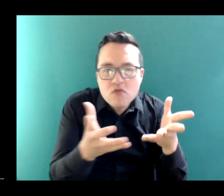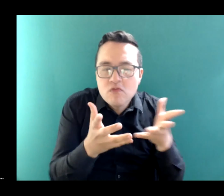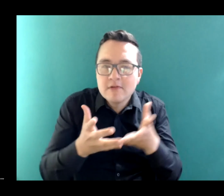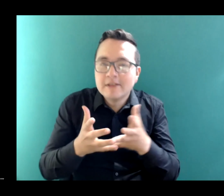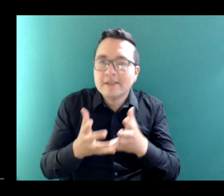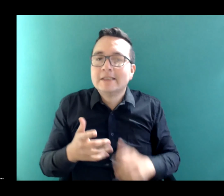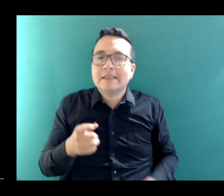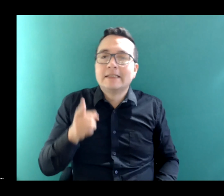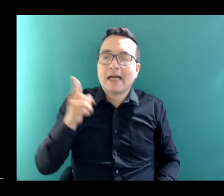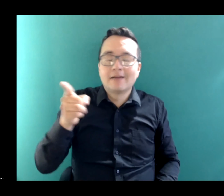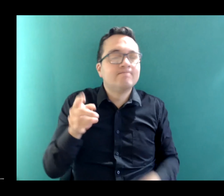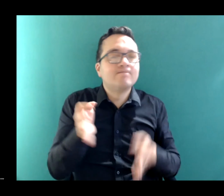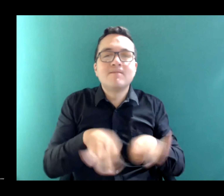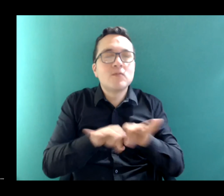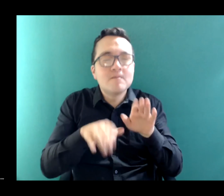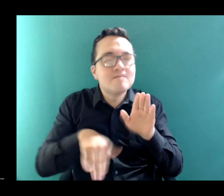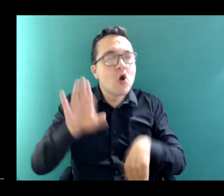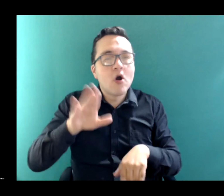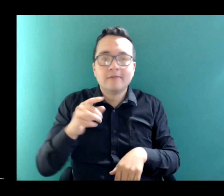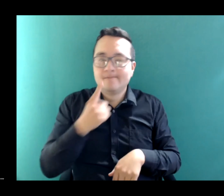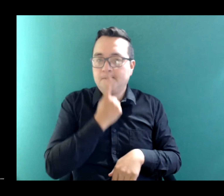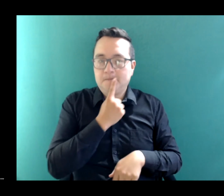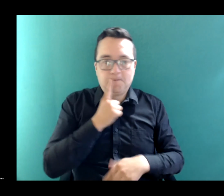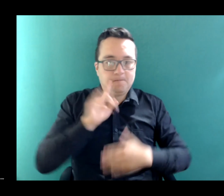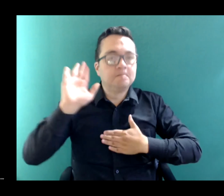So I was trying to listen in and see how we can learn from other countries because we are just starting.